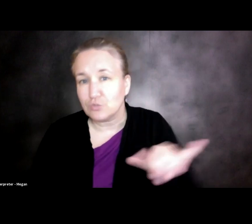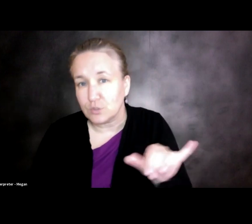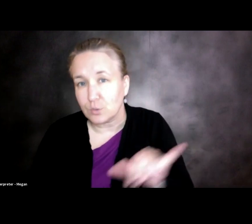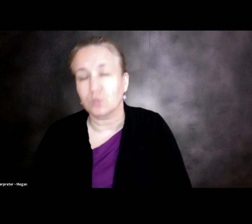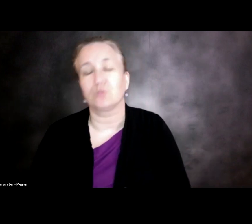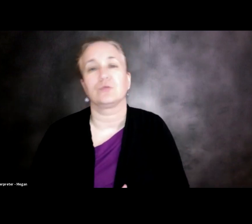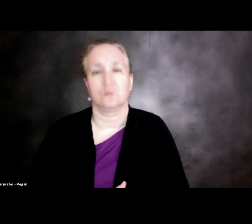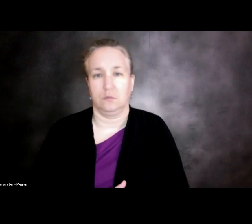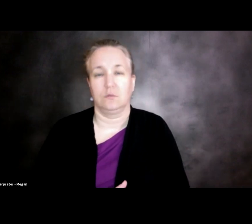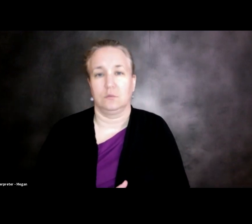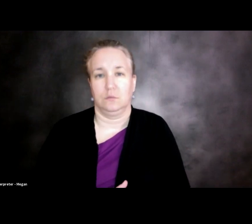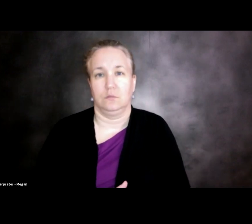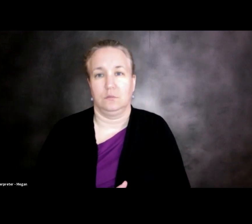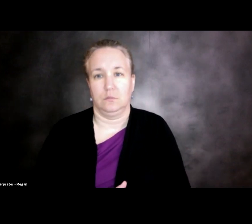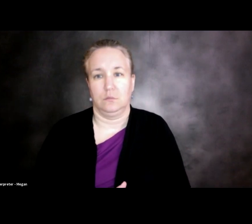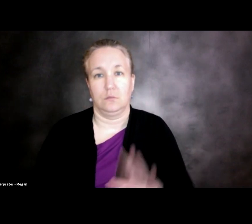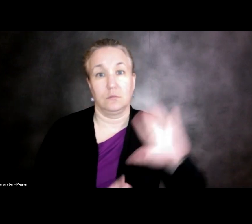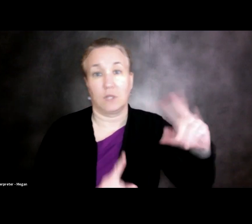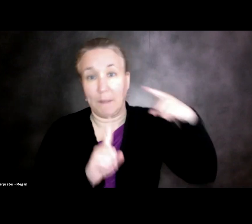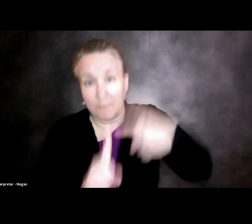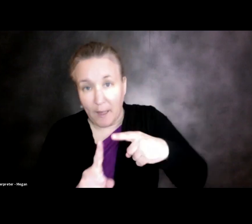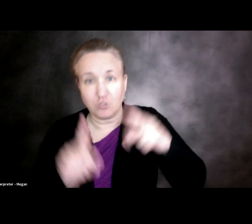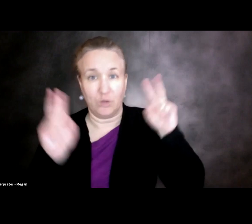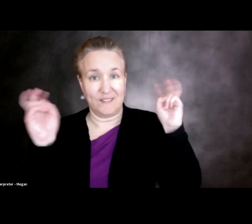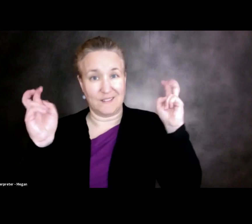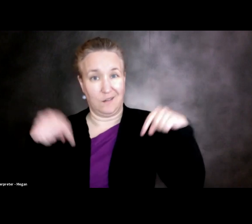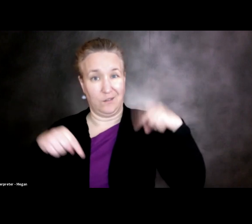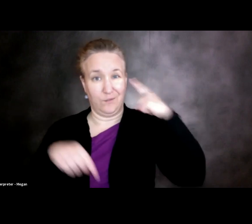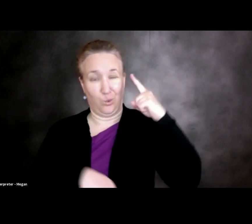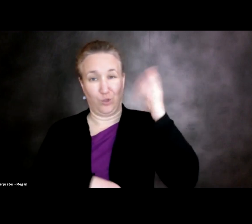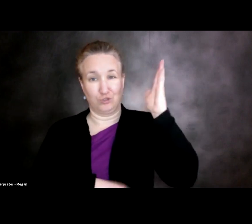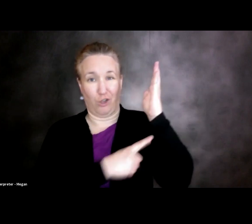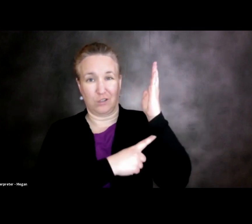Coming back to the title of this evening's talk, what kids can't